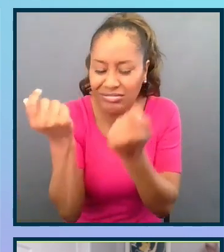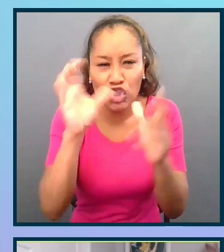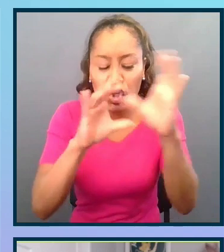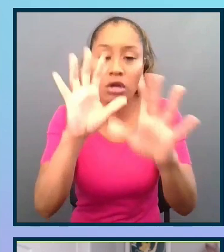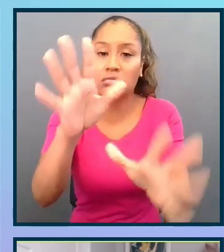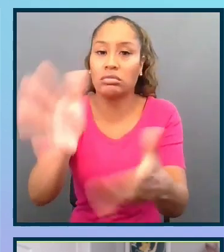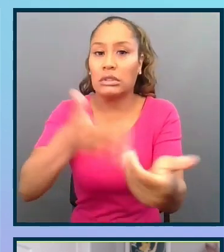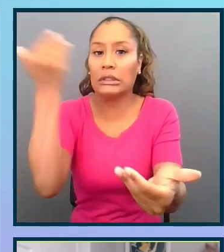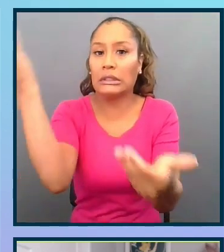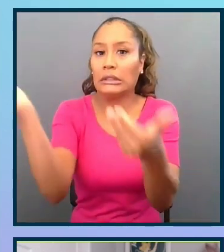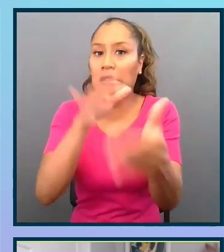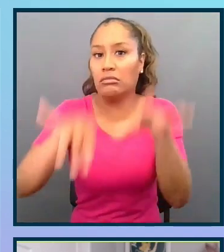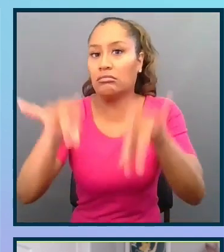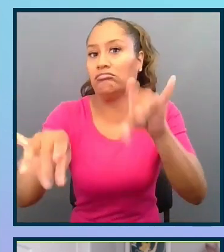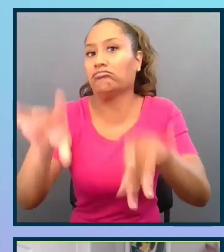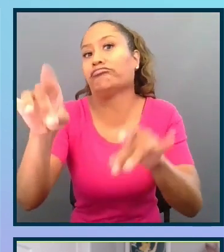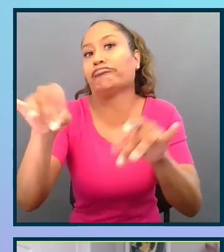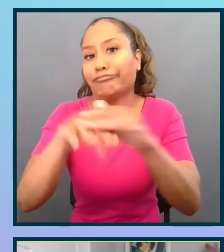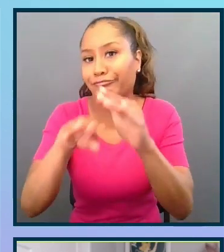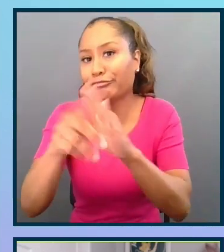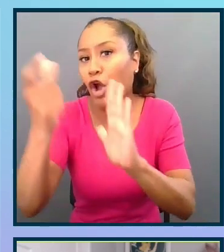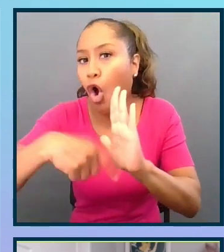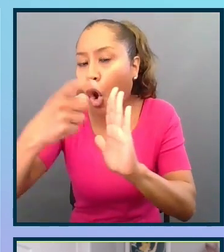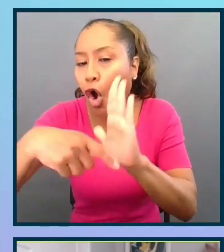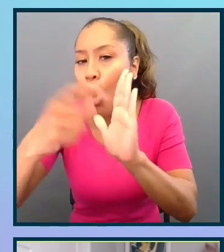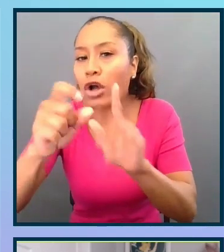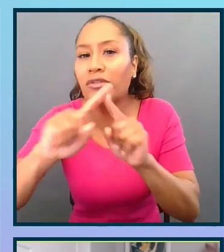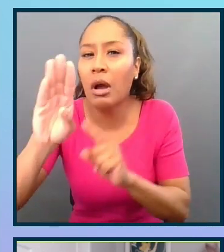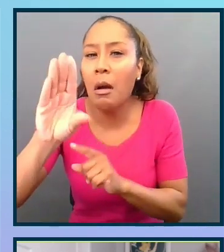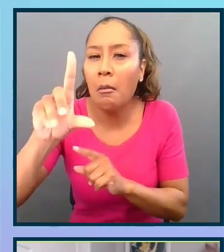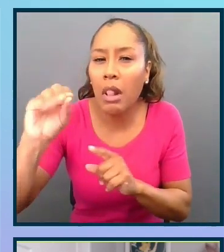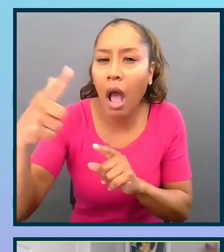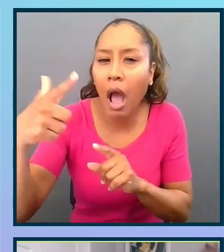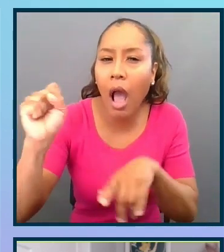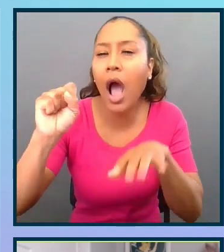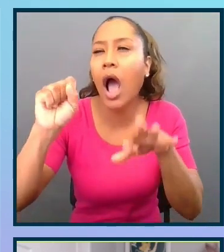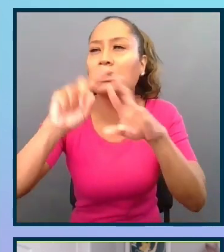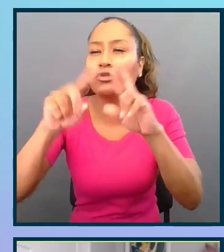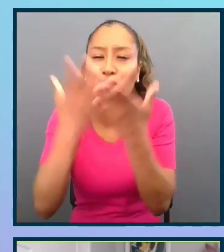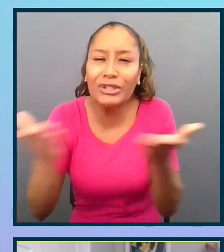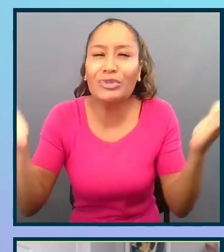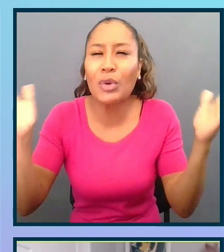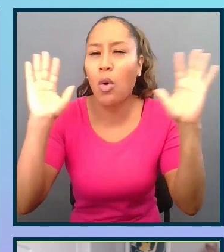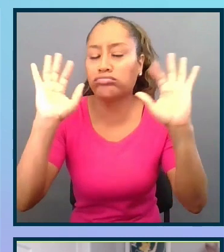to find some accessibility articles and blogs and resources. So, also a really great tool.